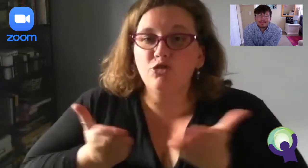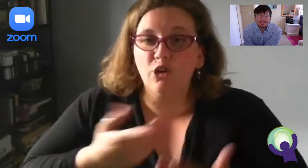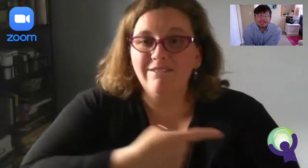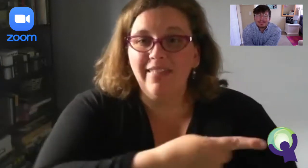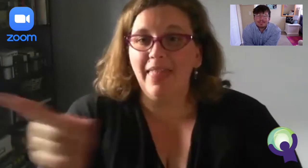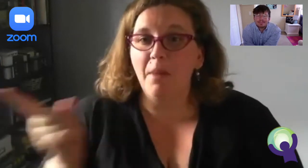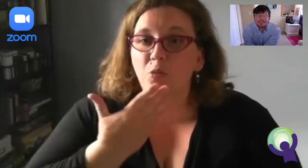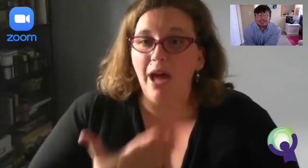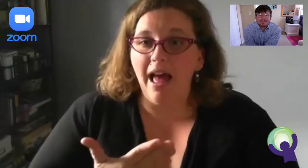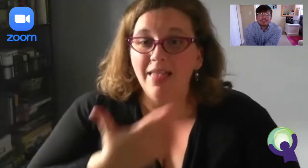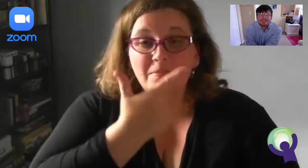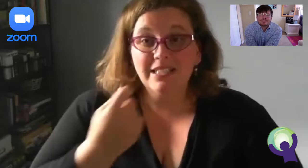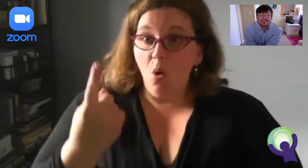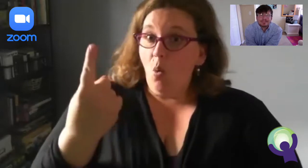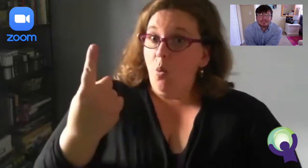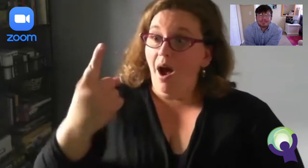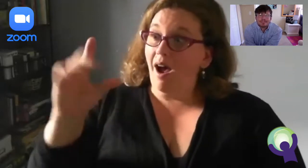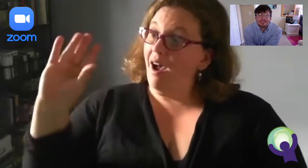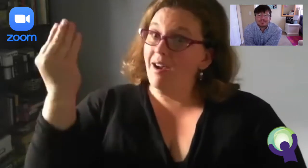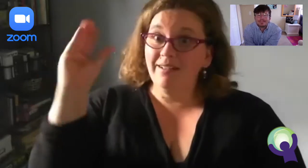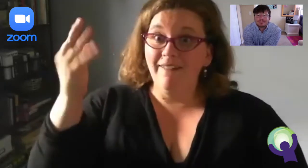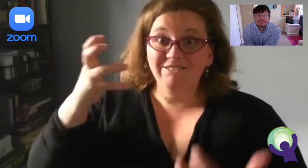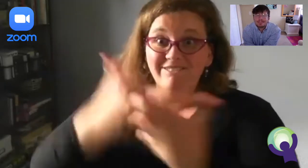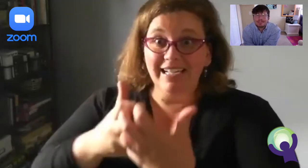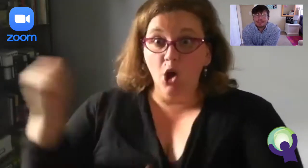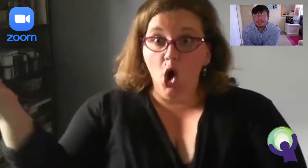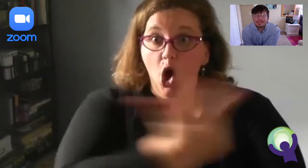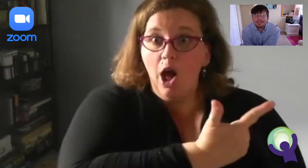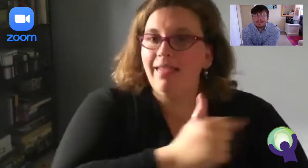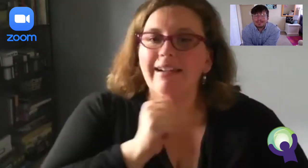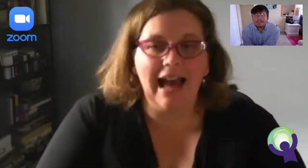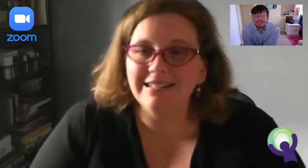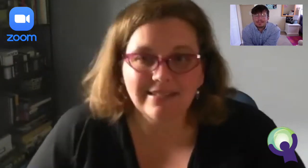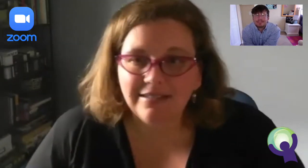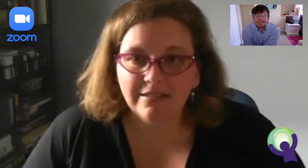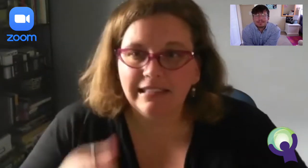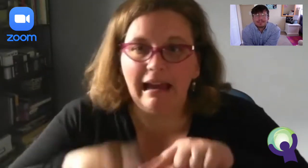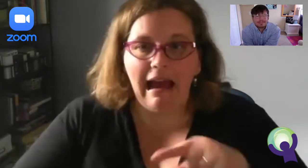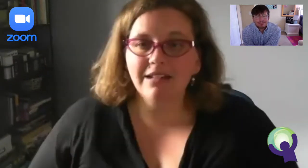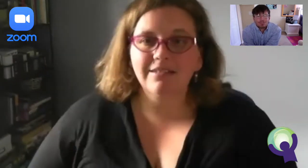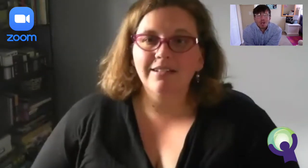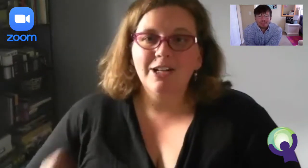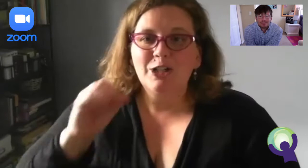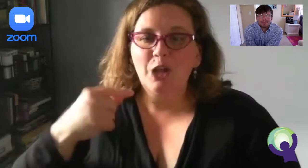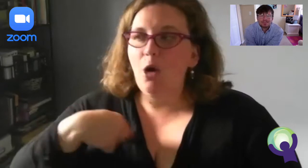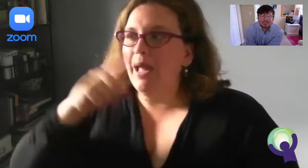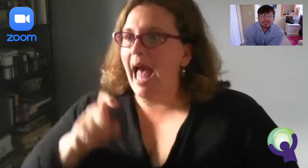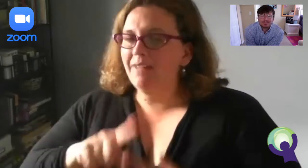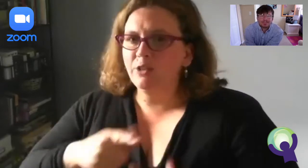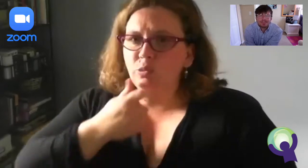that we're doing good work and we're serving them well because it's not a one-size-fits-all for everybody.